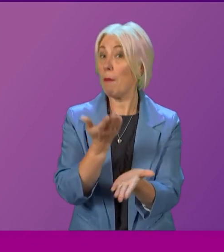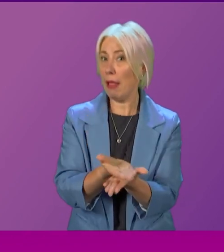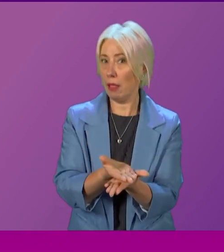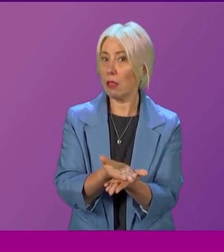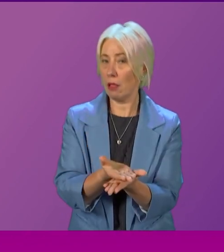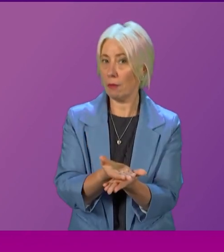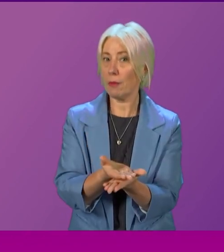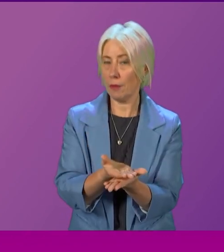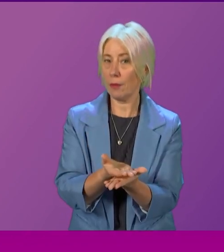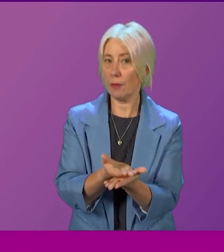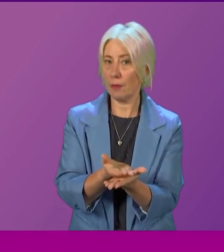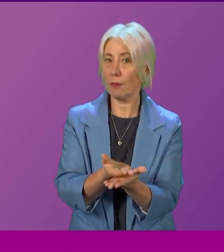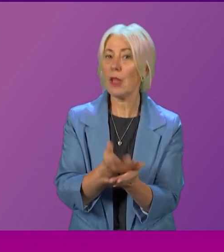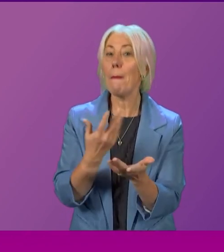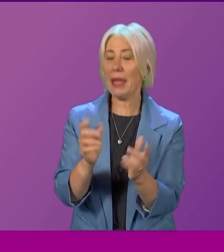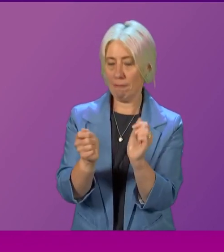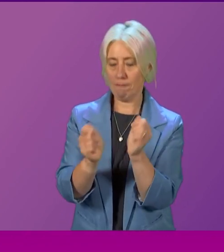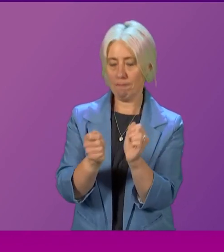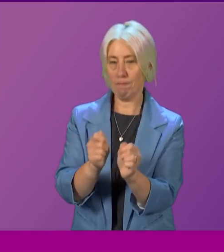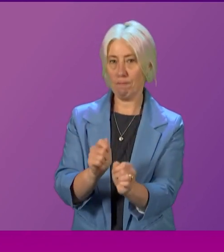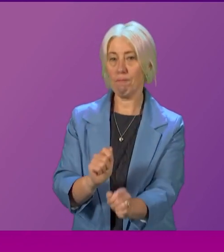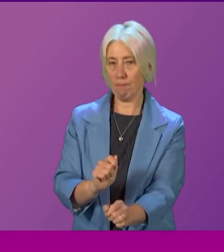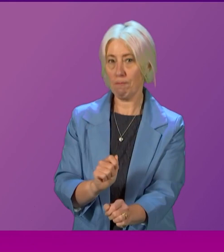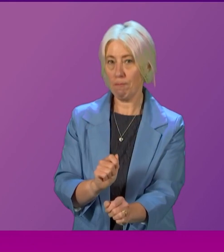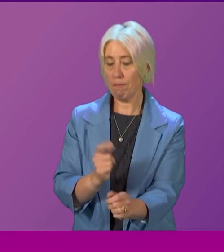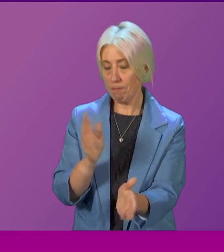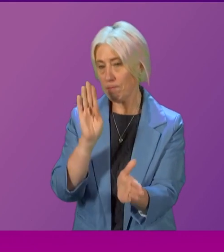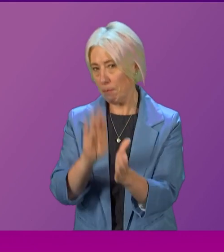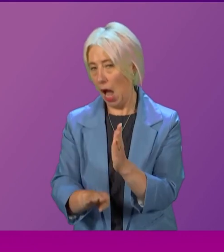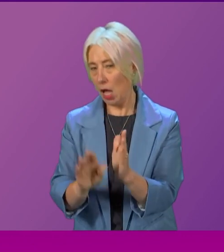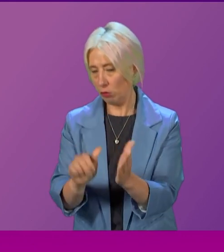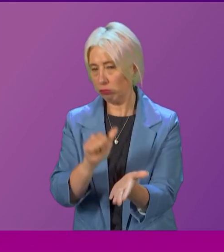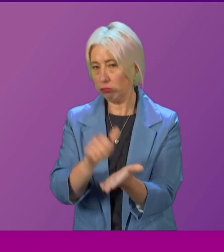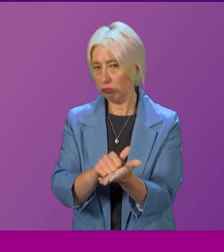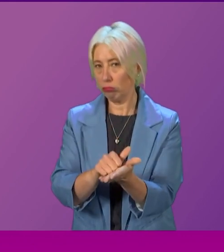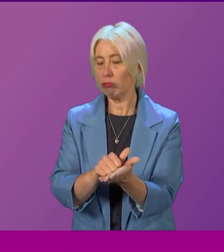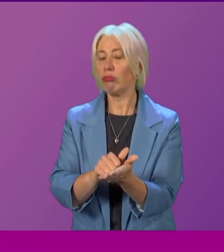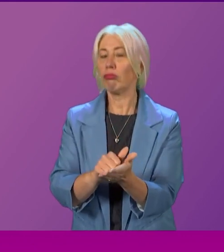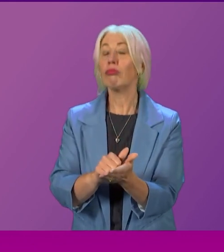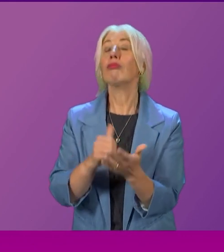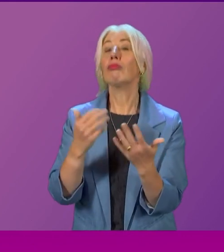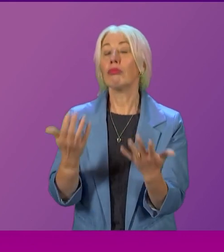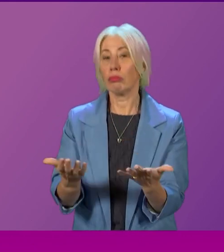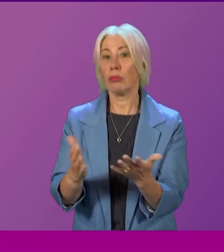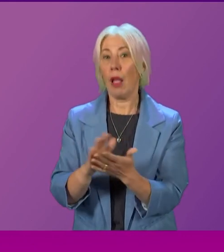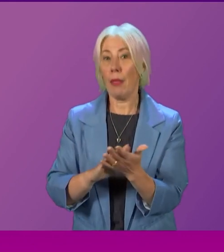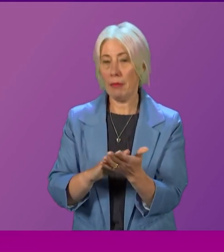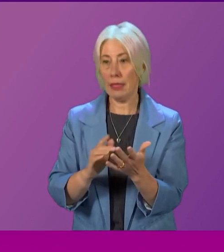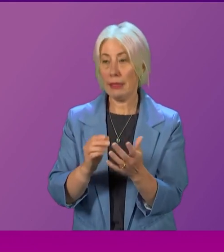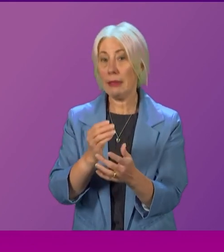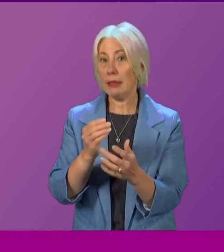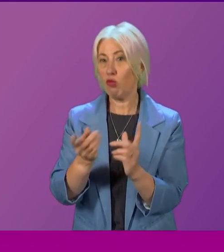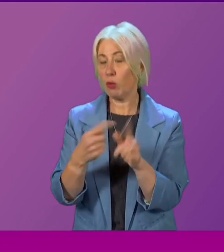A number of amendments have been passed at stage 2, in response to a number of the concerns